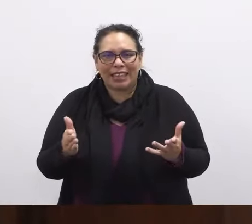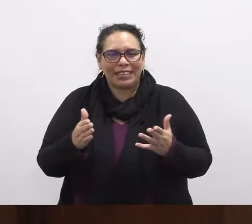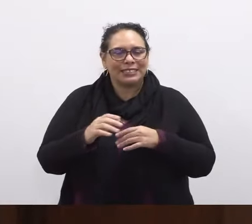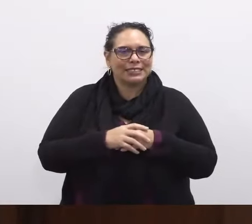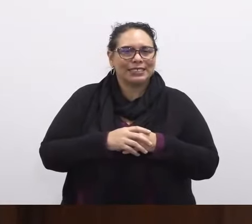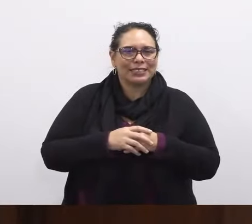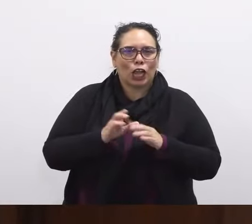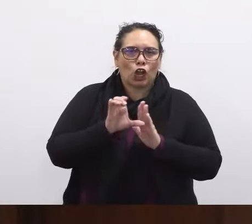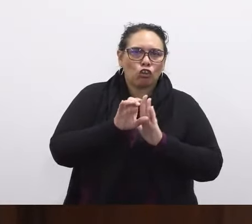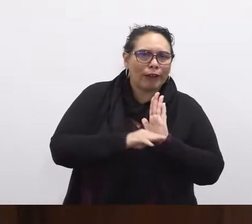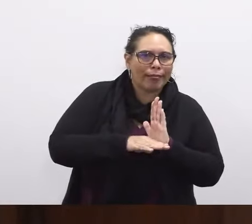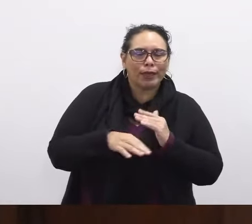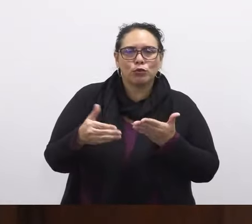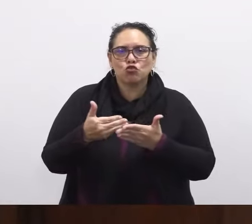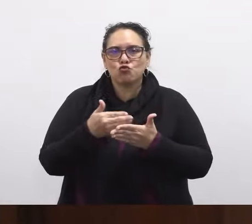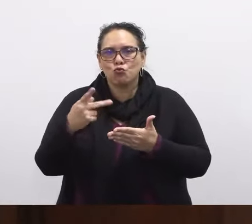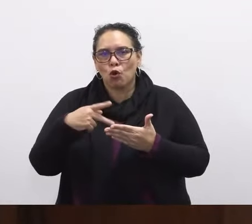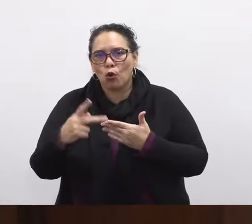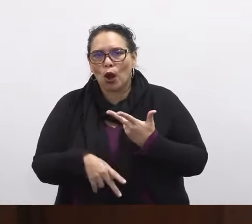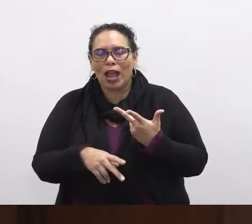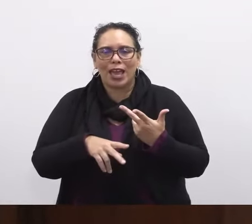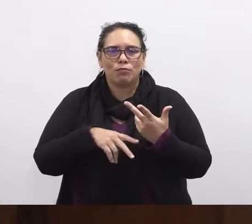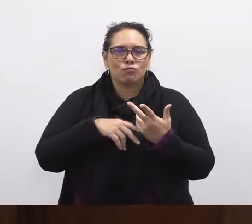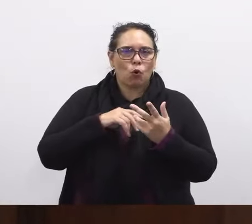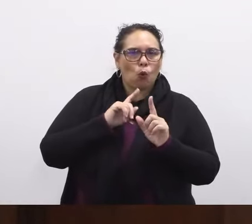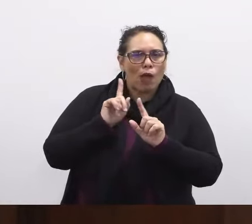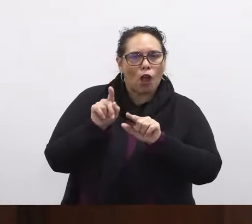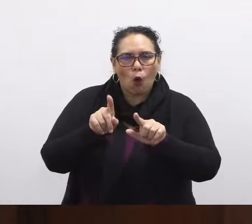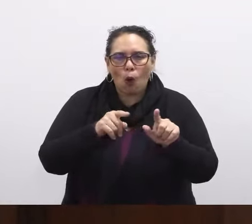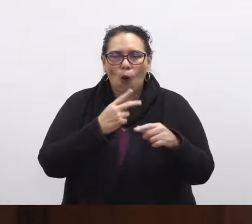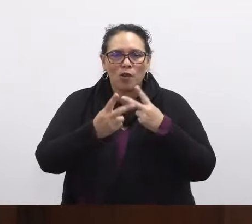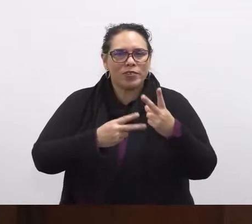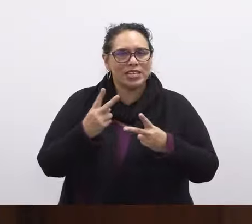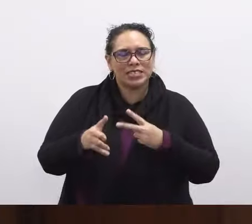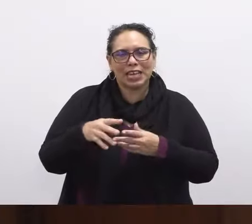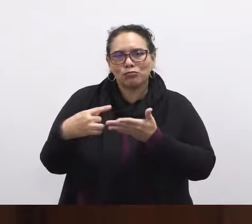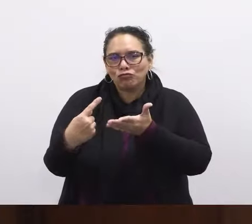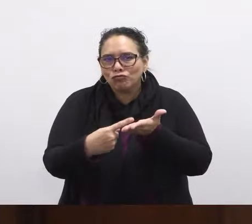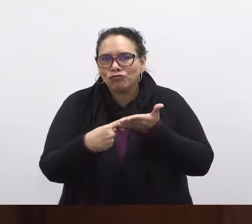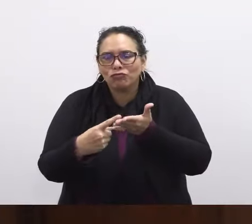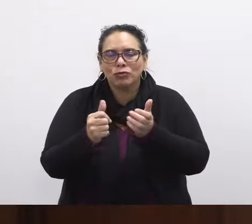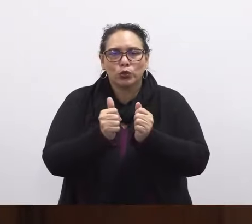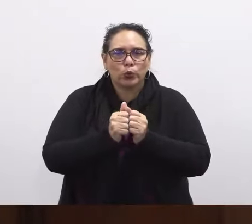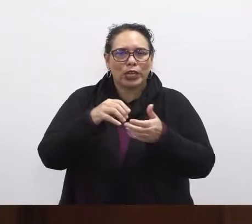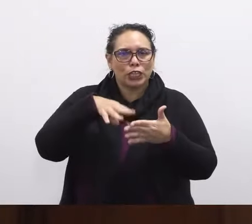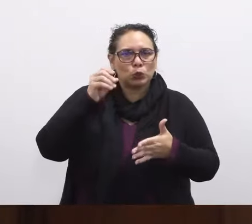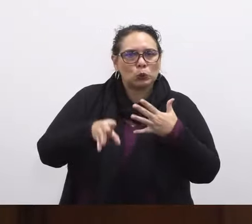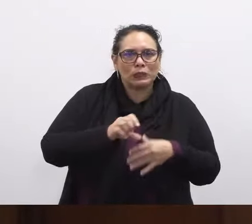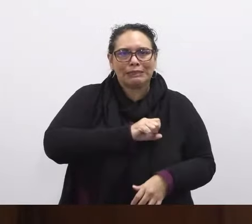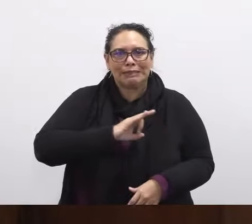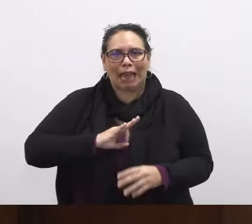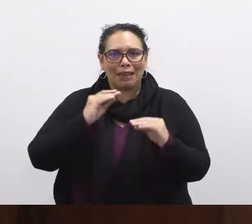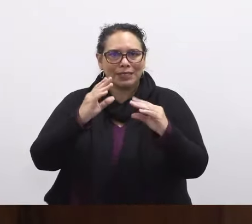and so we go when we visit and we get to talk to students and staff and teachers, and this time we knew that the safest route